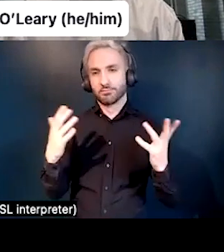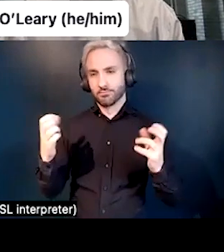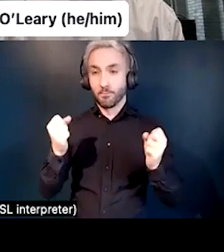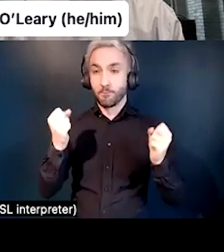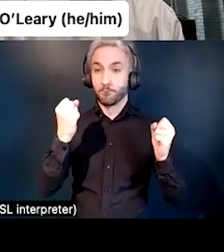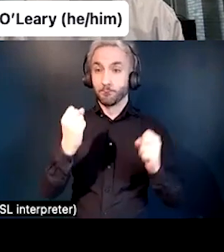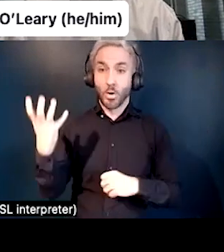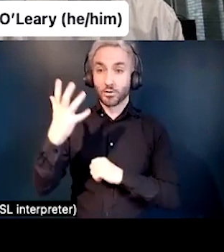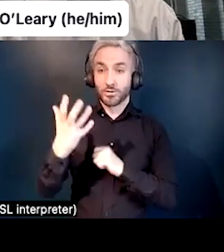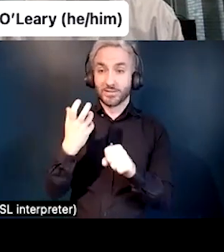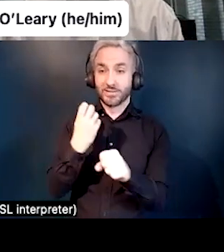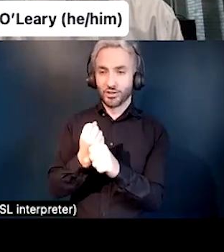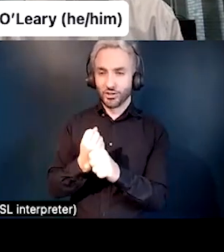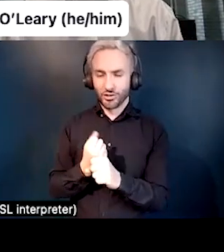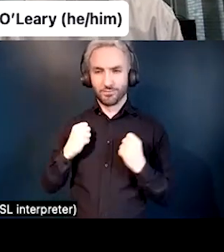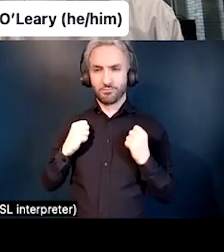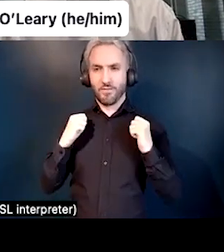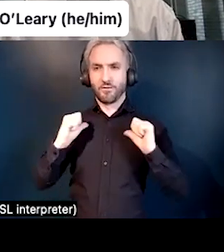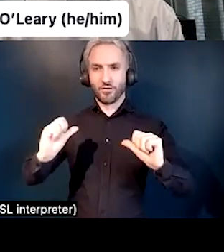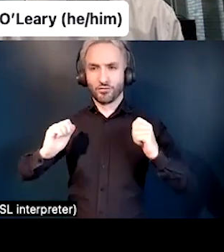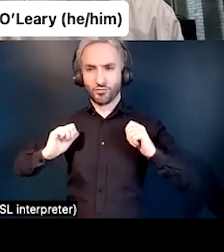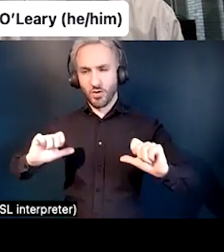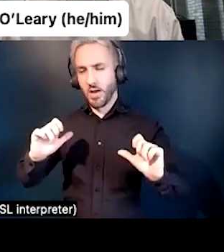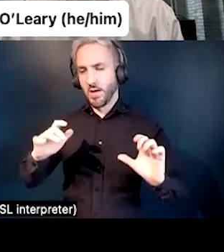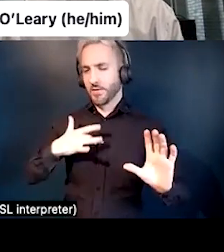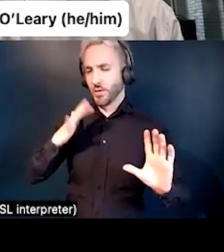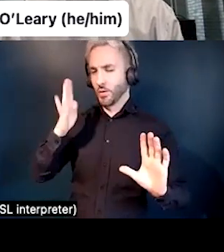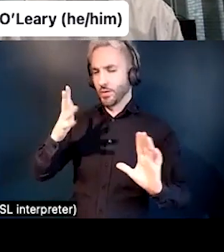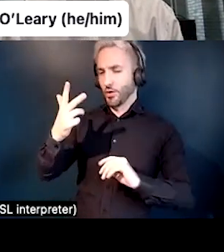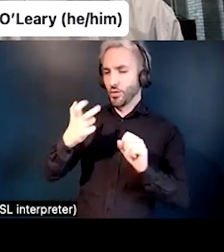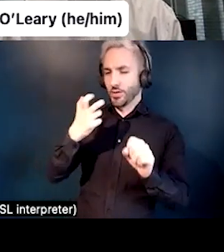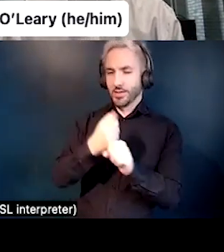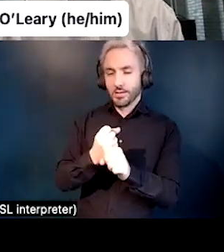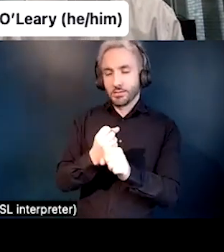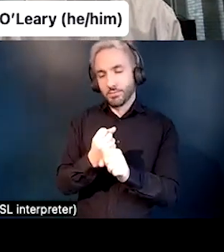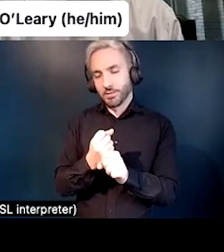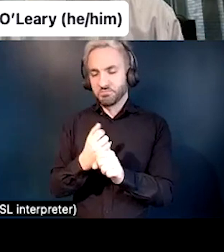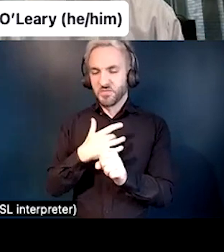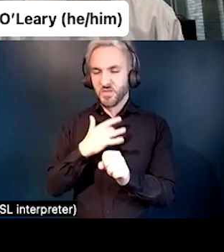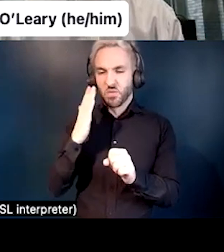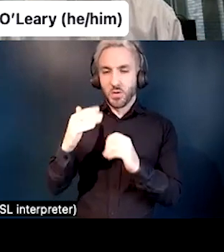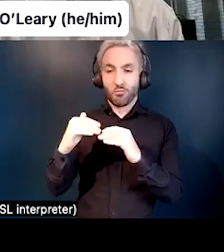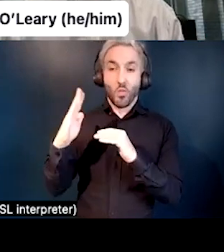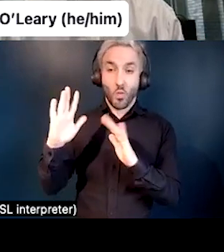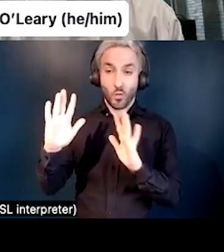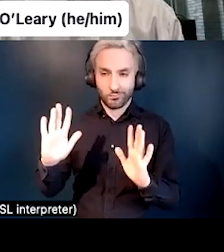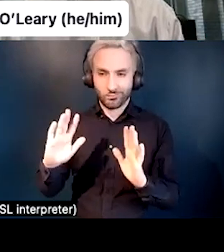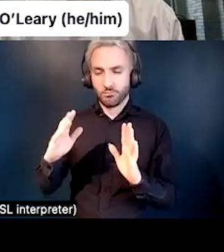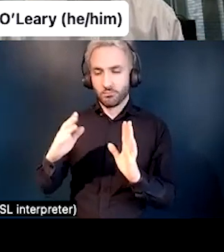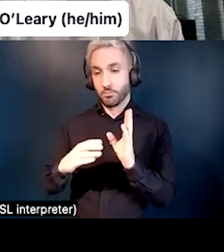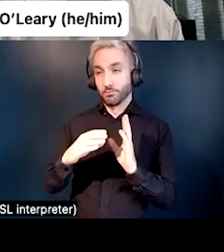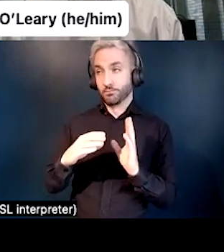three-year effort. Probably will take longer. Most things like this do. Because the first thing you